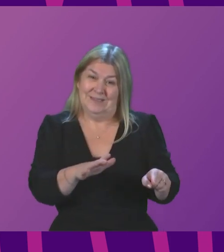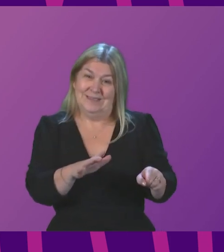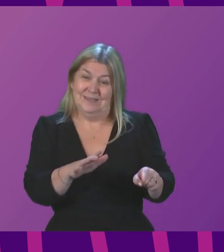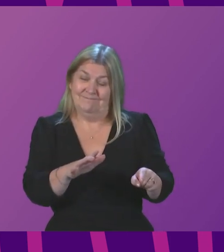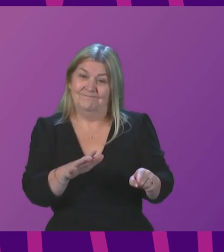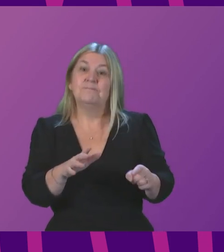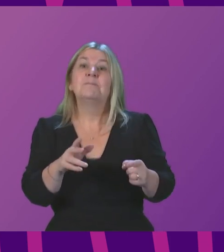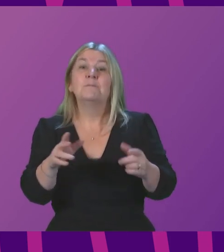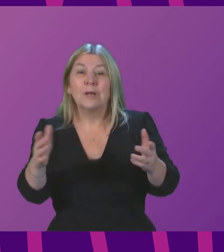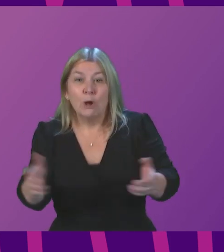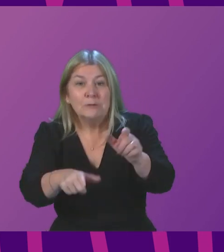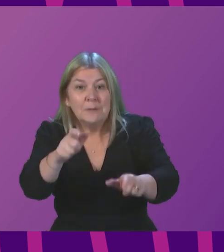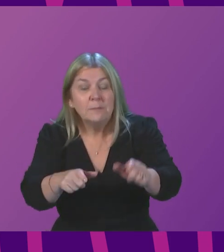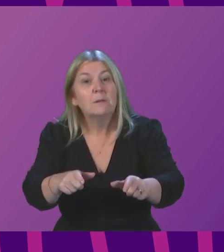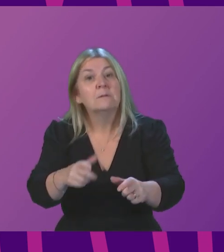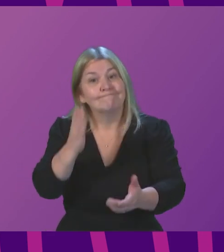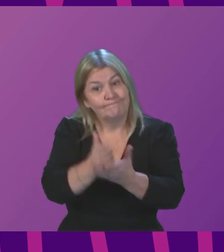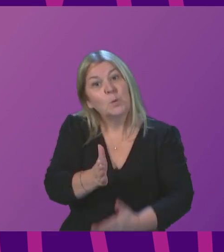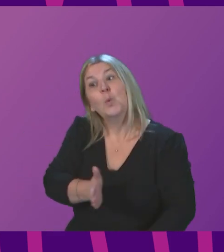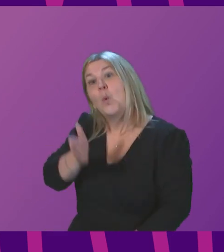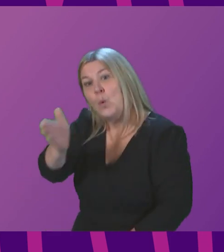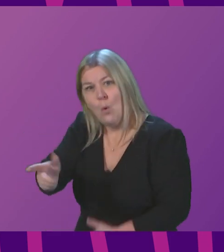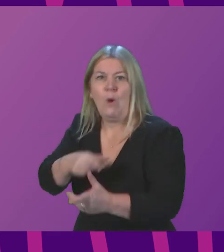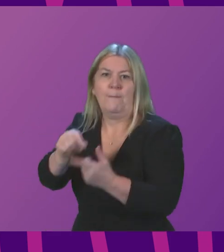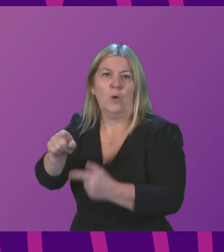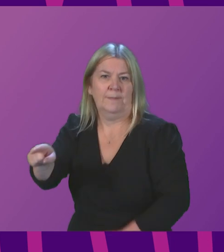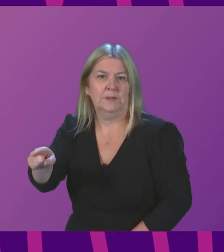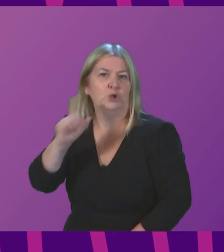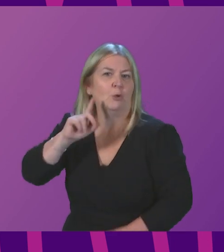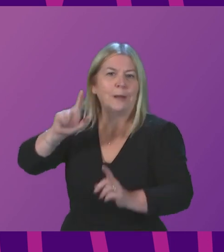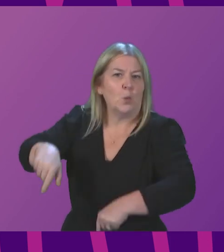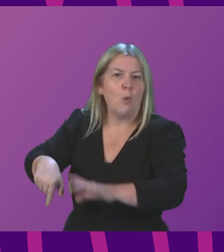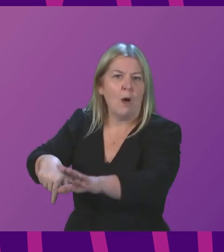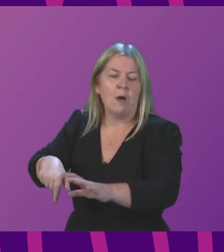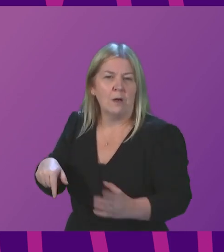of screening programmes, and that is particularly true for cervical and breast screening in